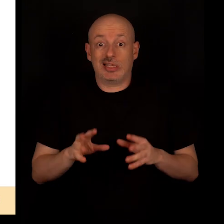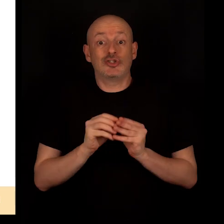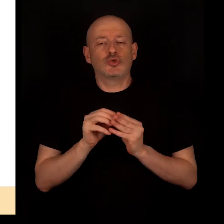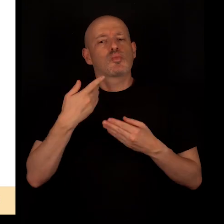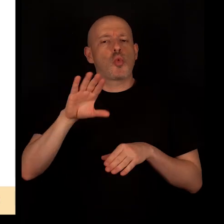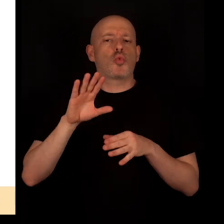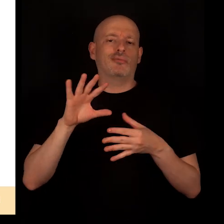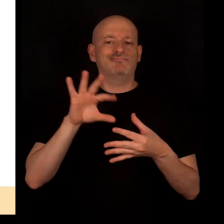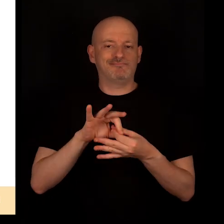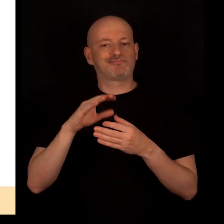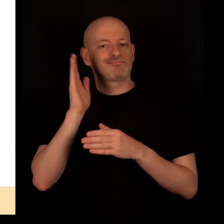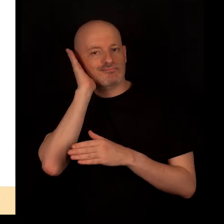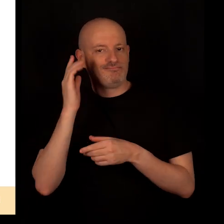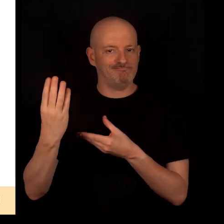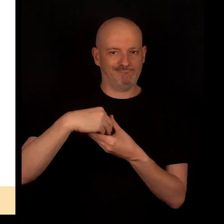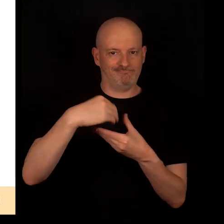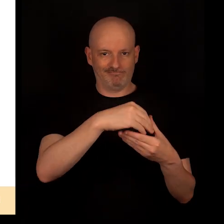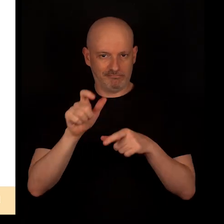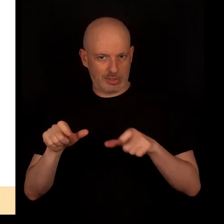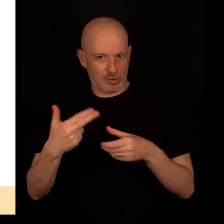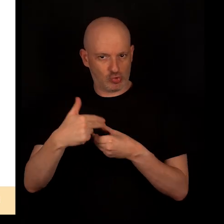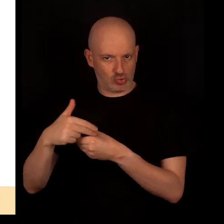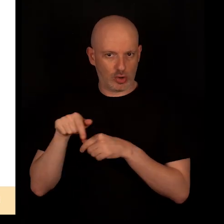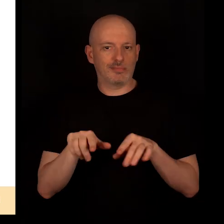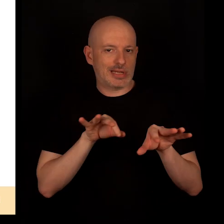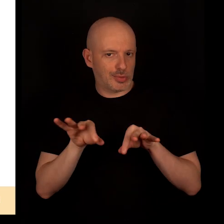Now, this current session is really on the selection of residents.